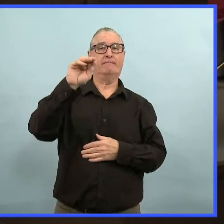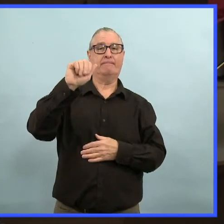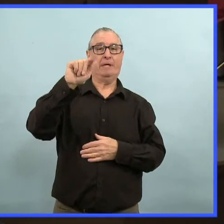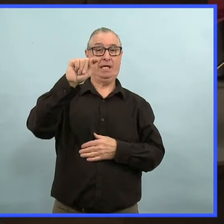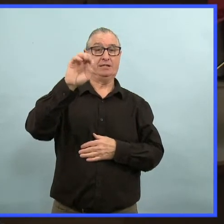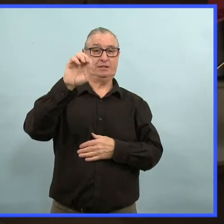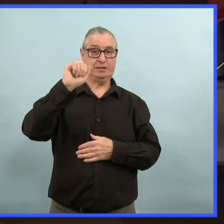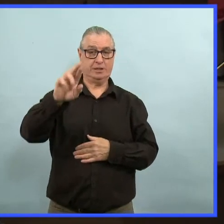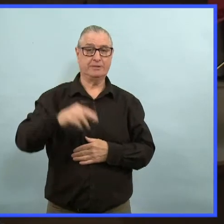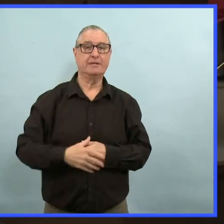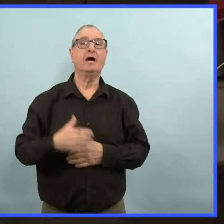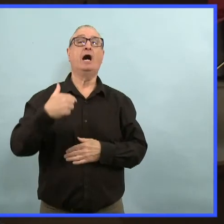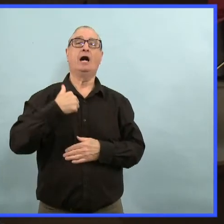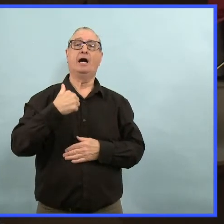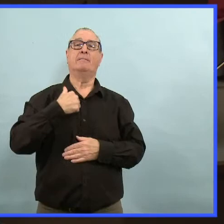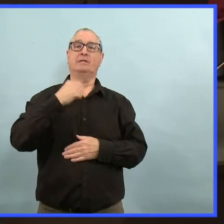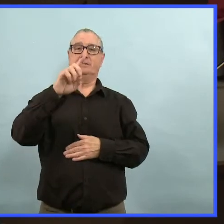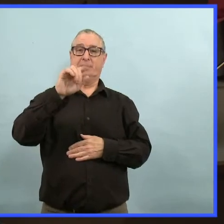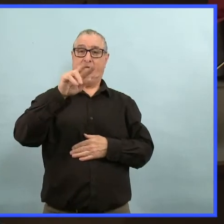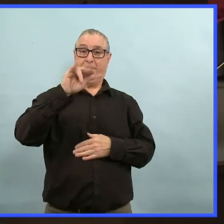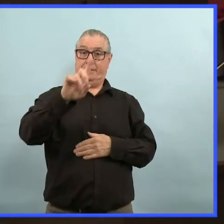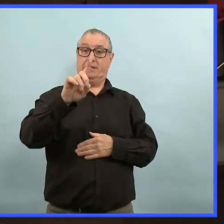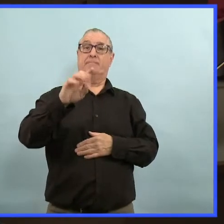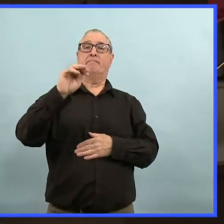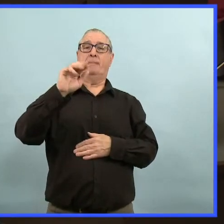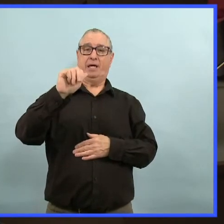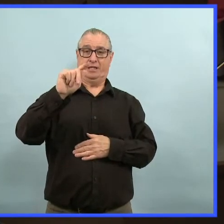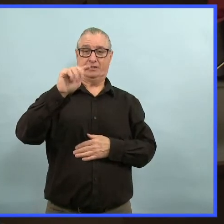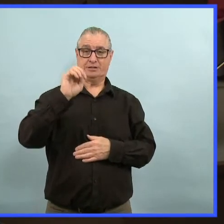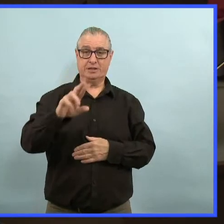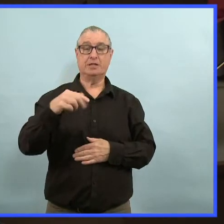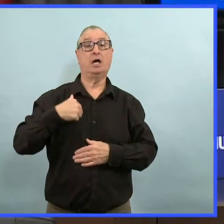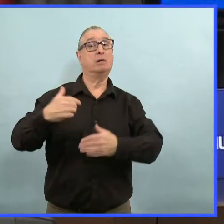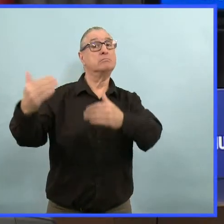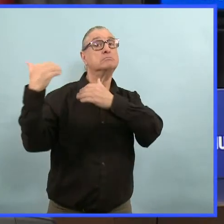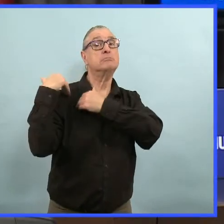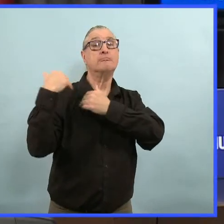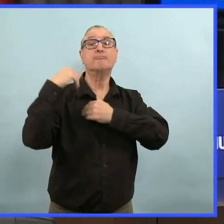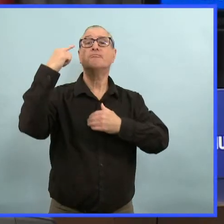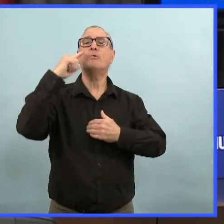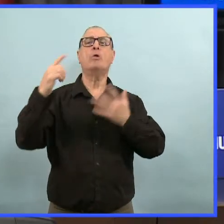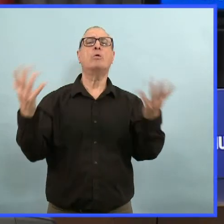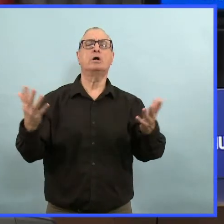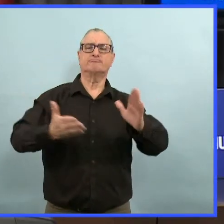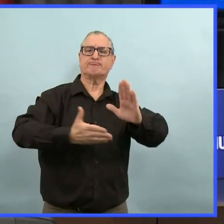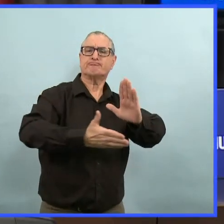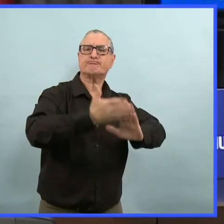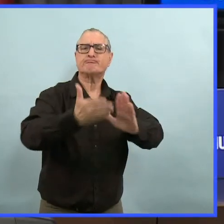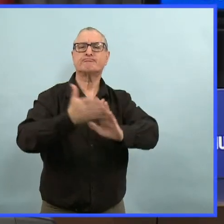commander for manitoba's covert 19 response we continue to see positive signs across the health